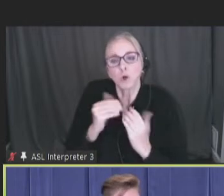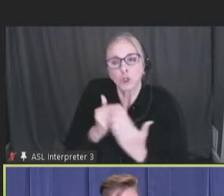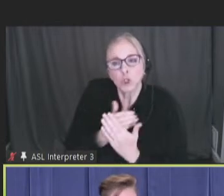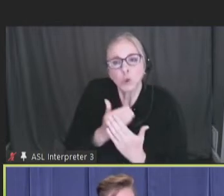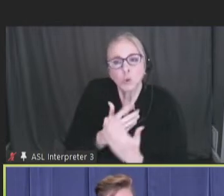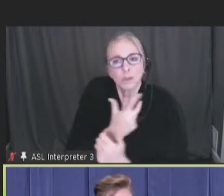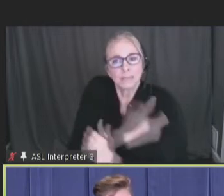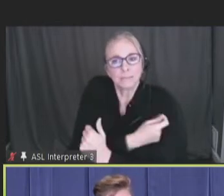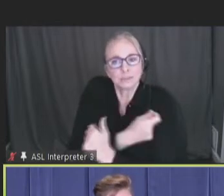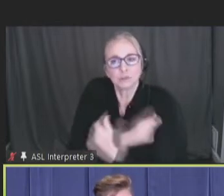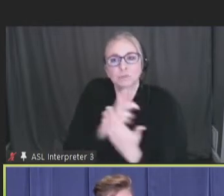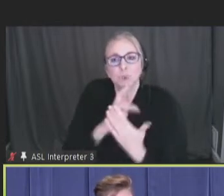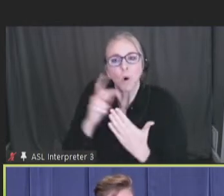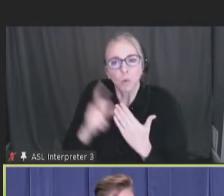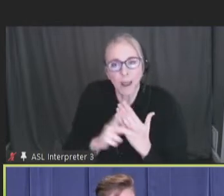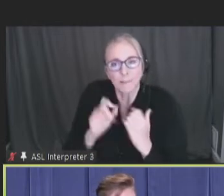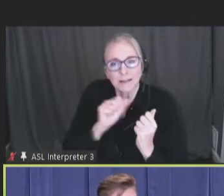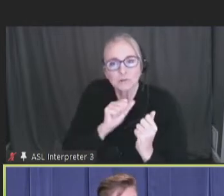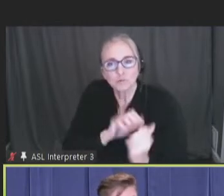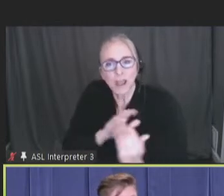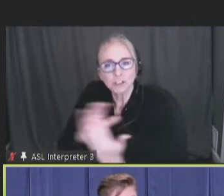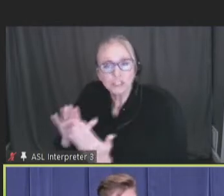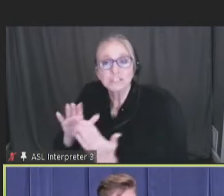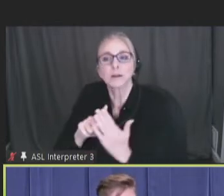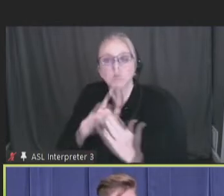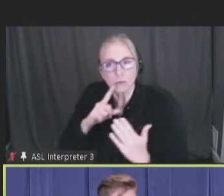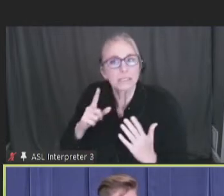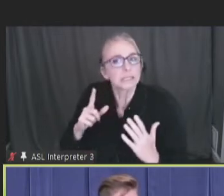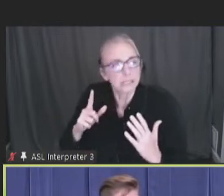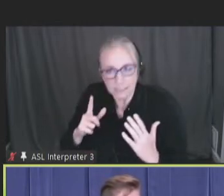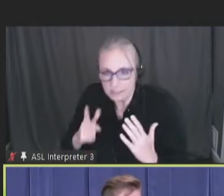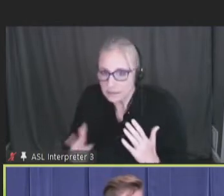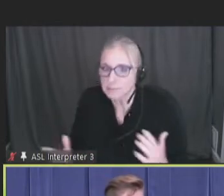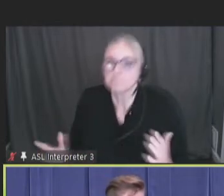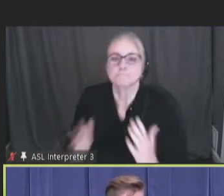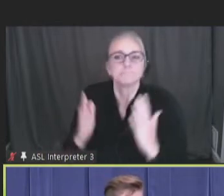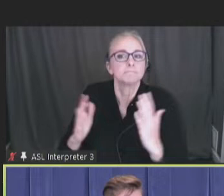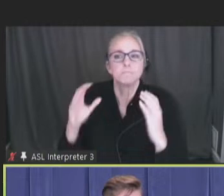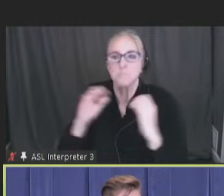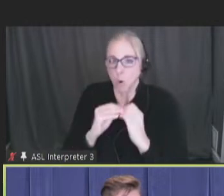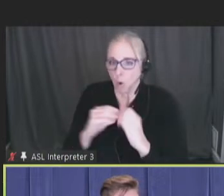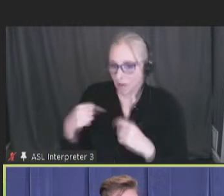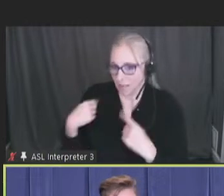programs and strategies that have ramped up significantly over the last few decades. So,